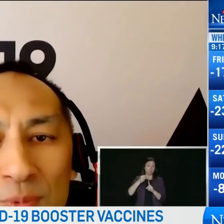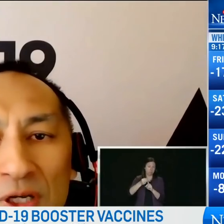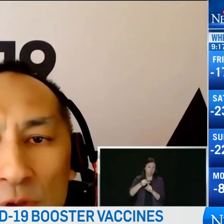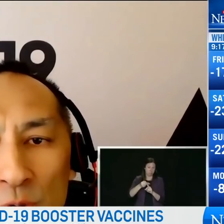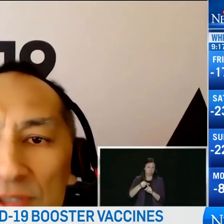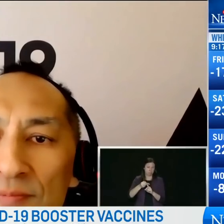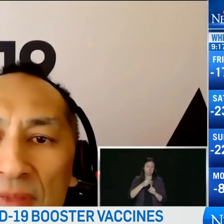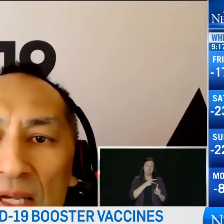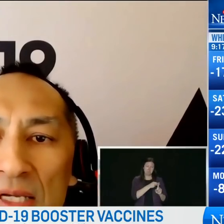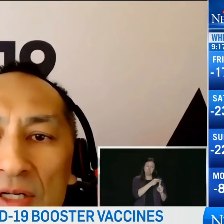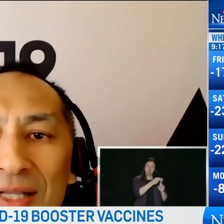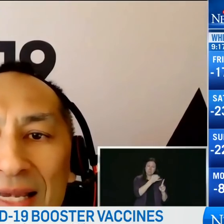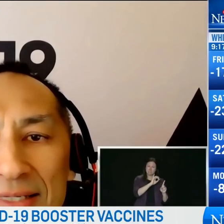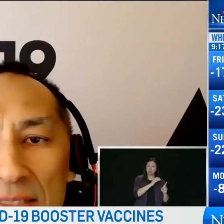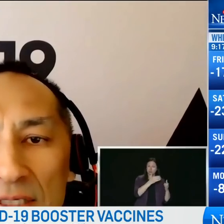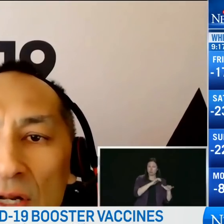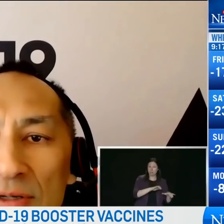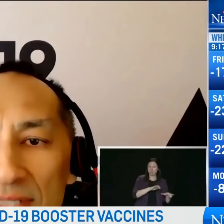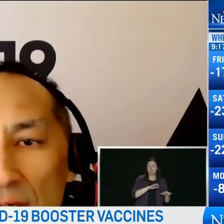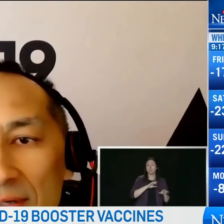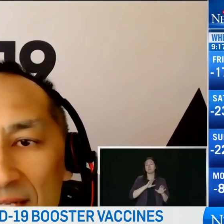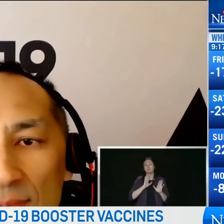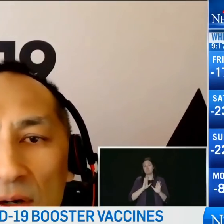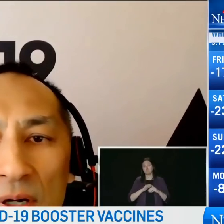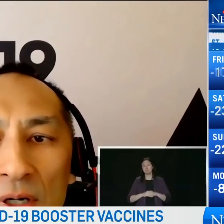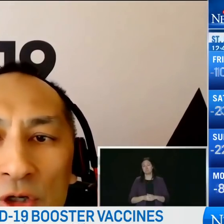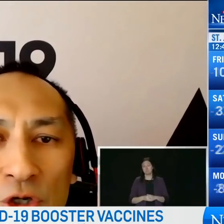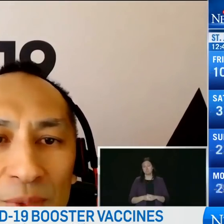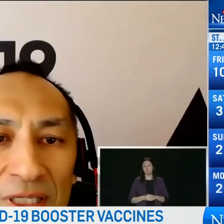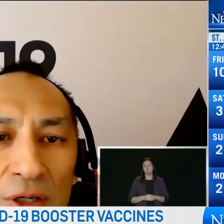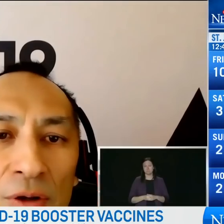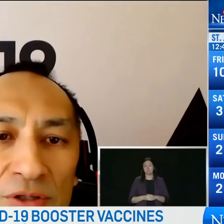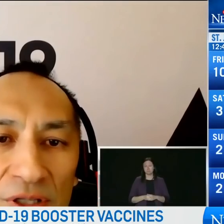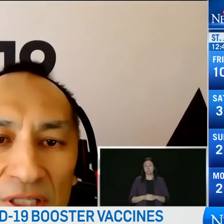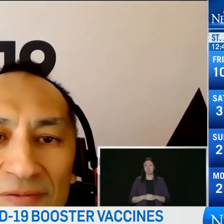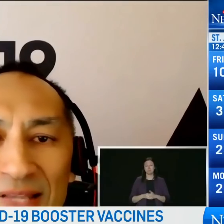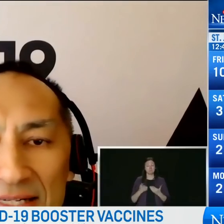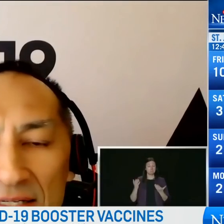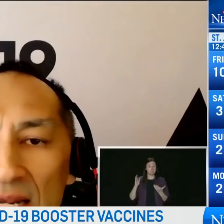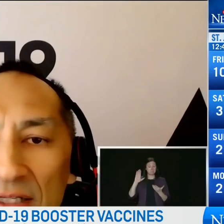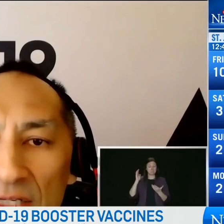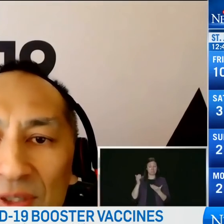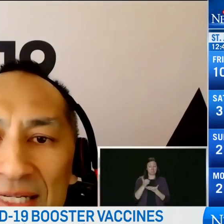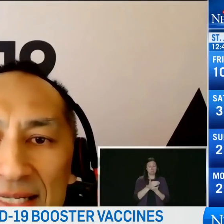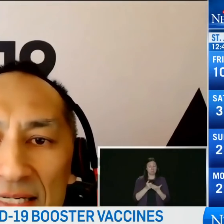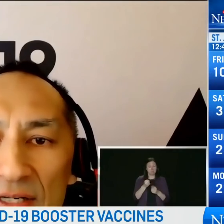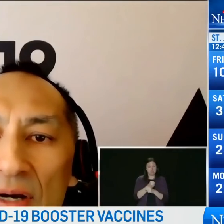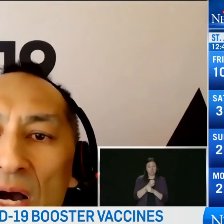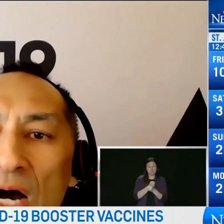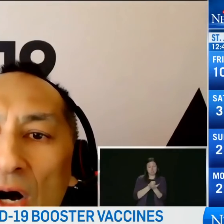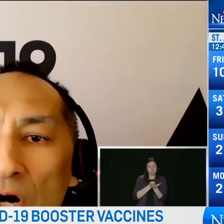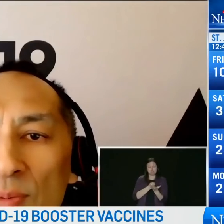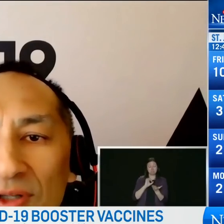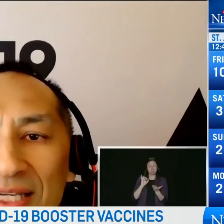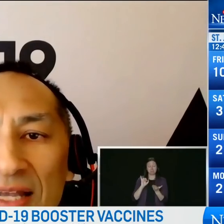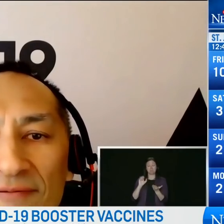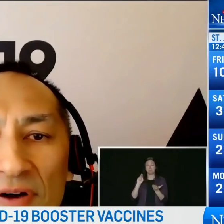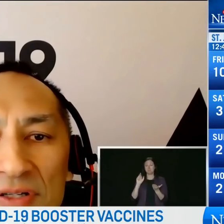PERICARDITIS APPEARS TO BE LOWER BUT IS HIGHER THAN AFTER THE